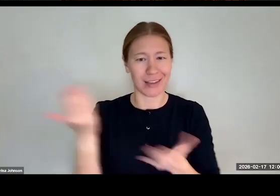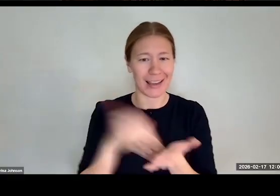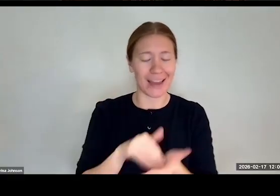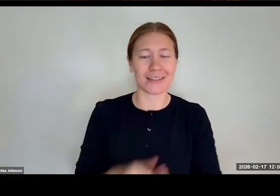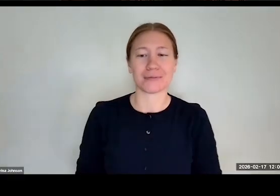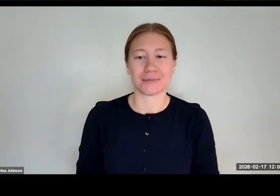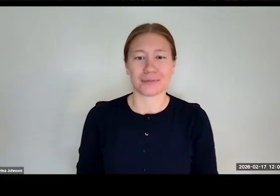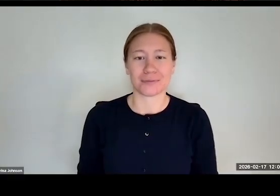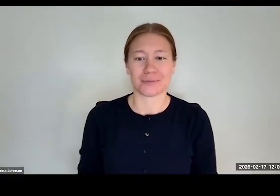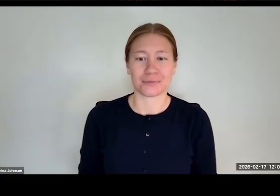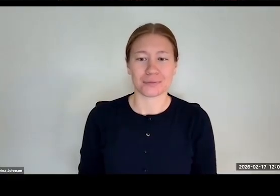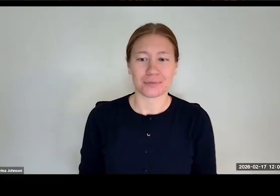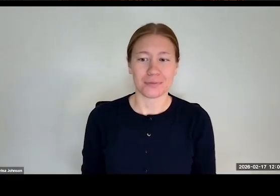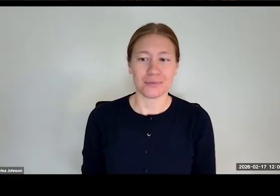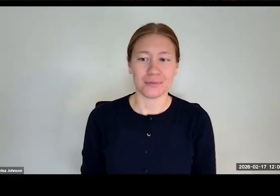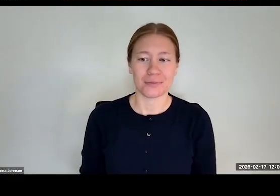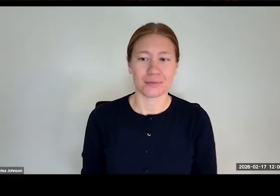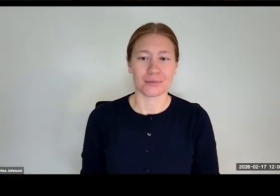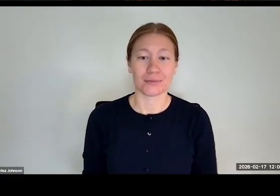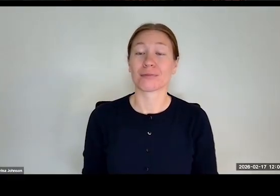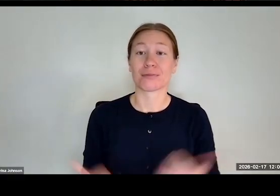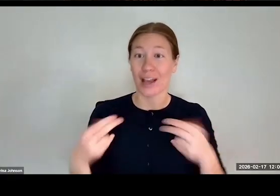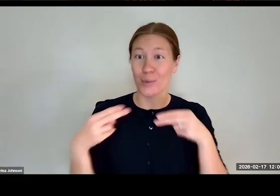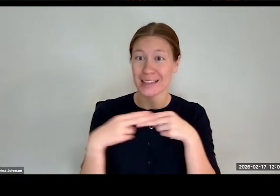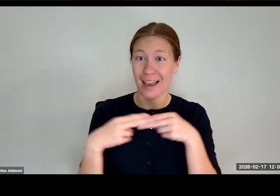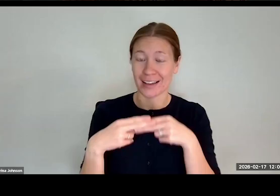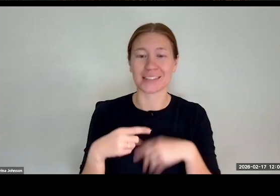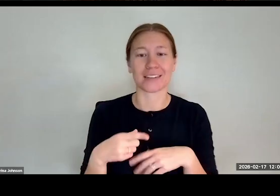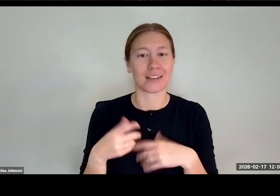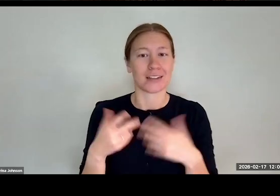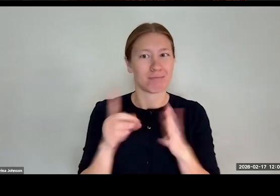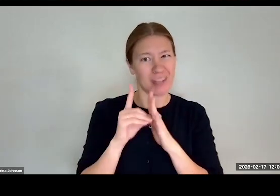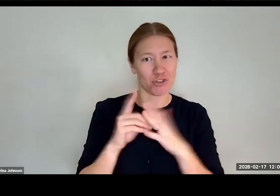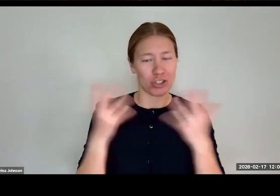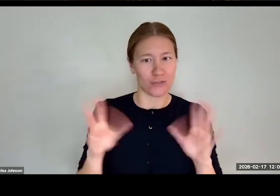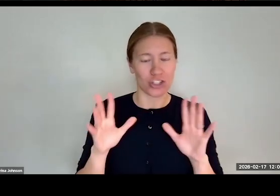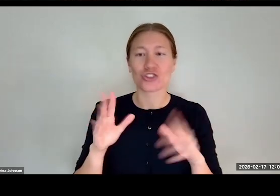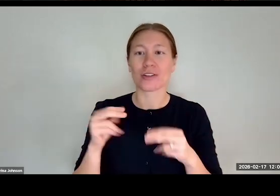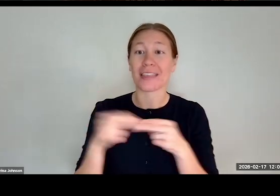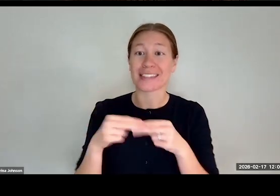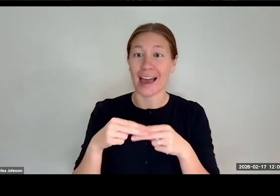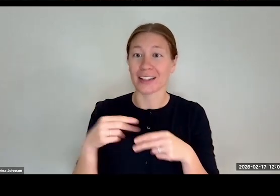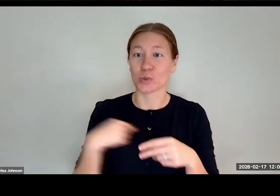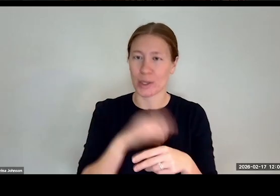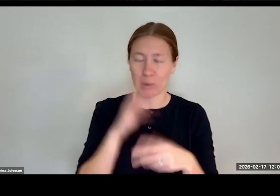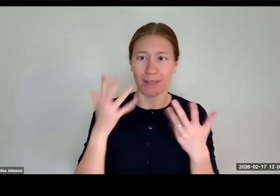So in the slide deck you'll have access to some additional resources.